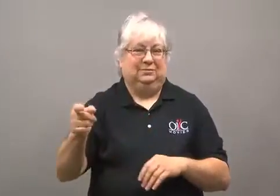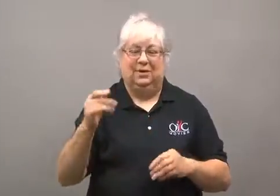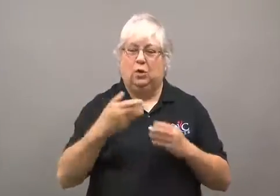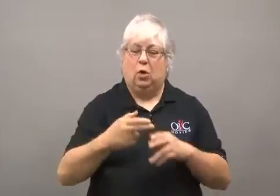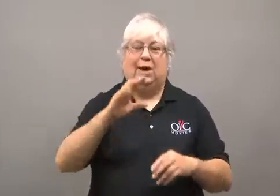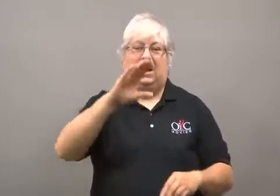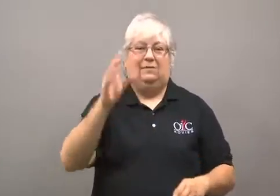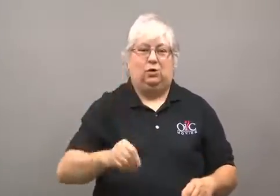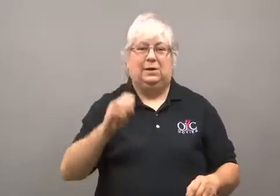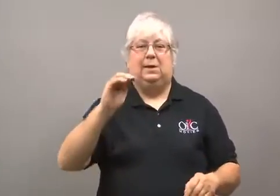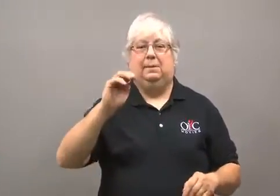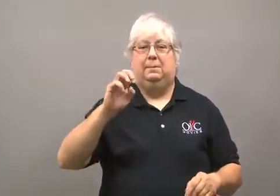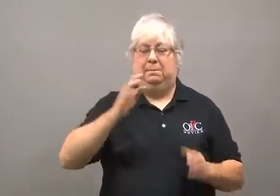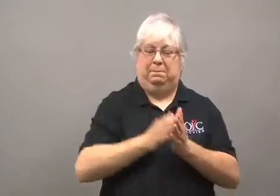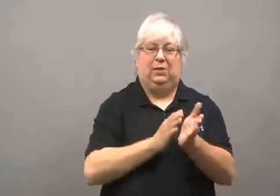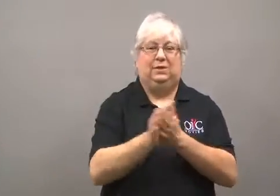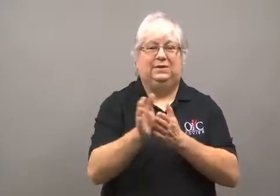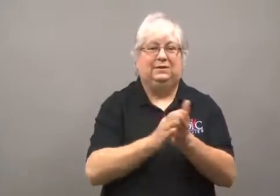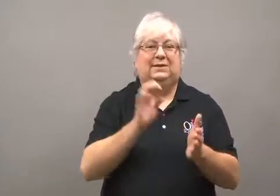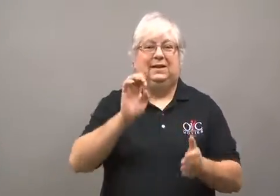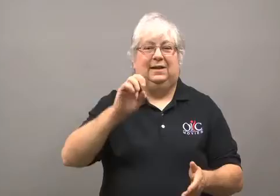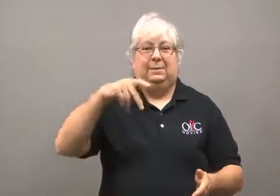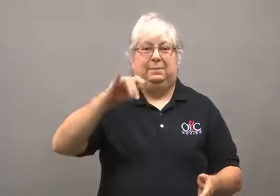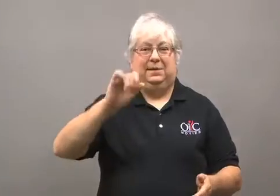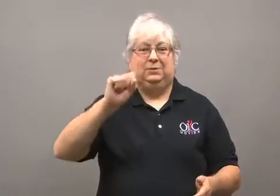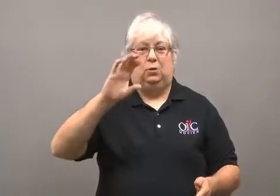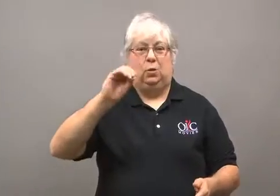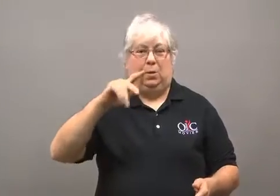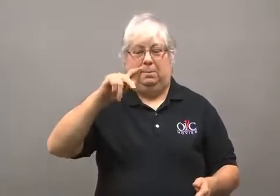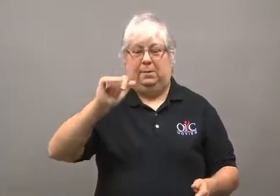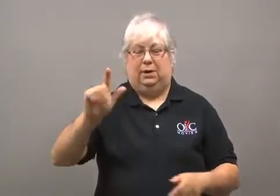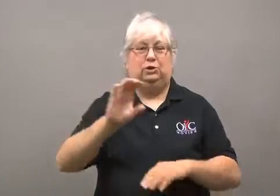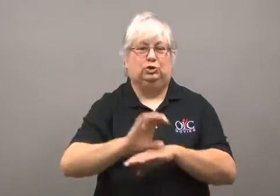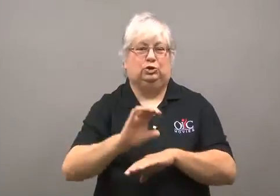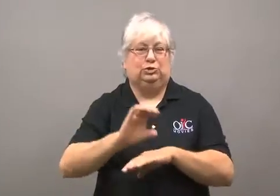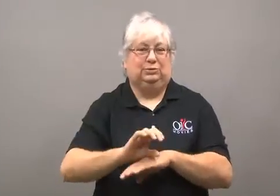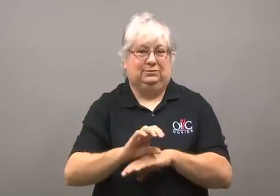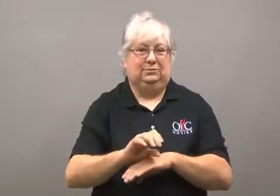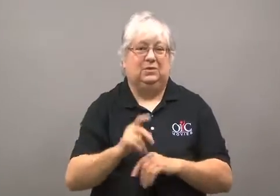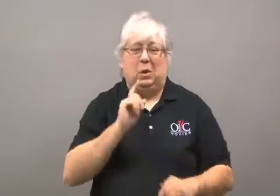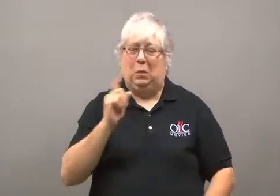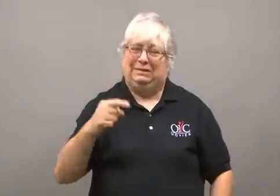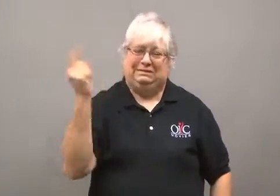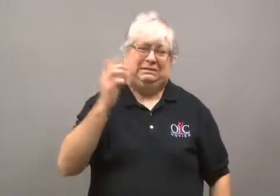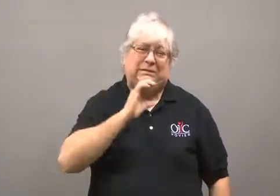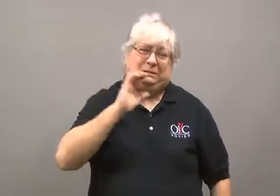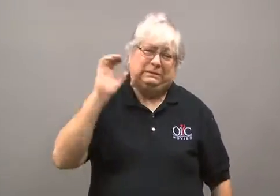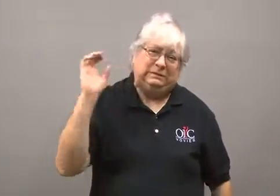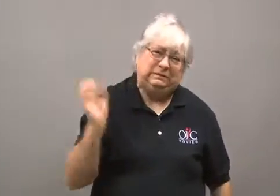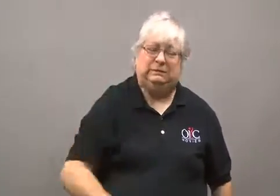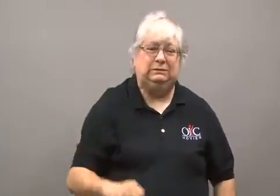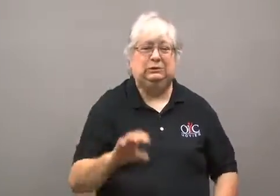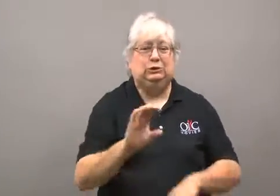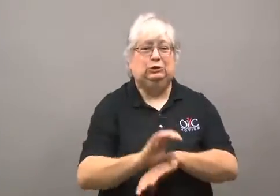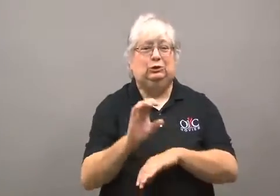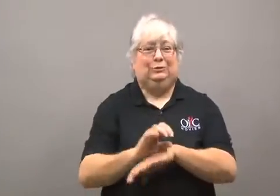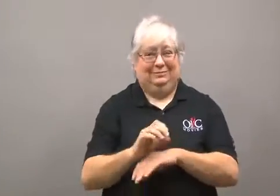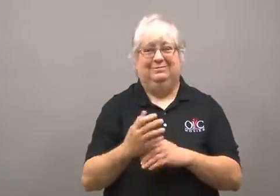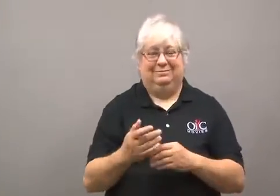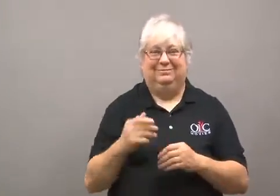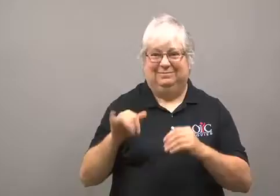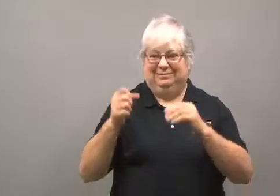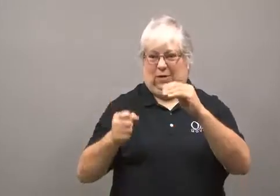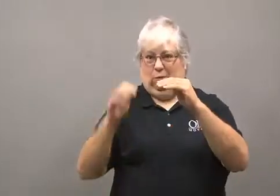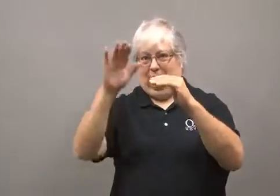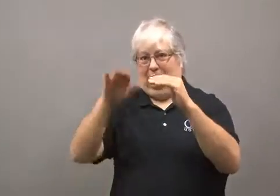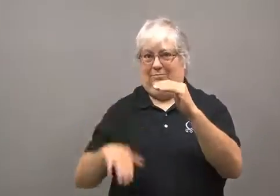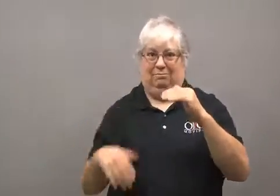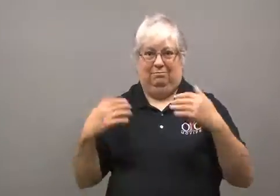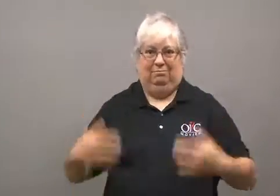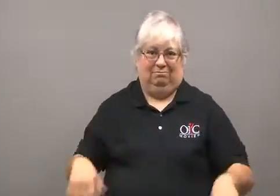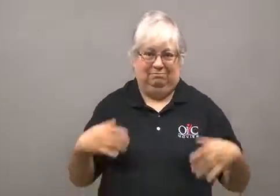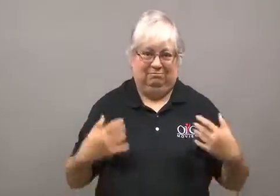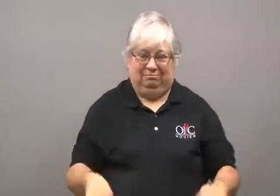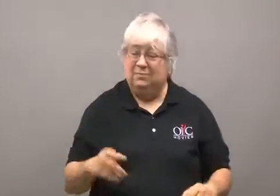The African Methodist Episcopal Church. It is the oldest church in that area of the South.